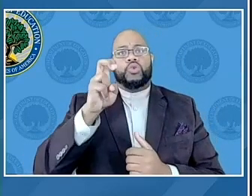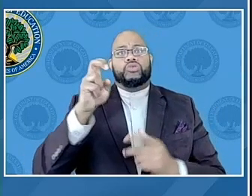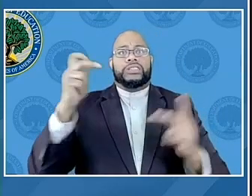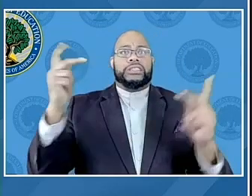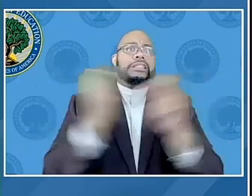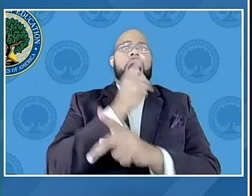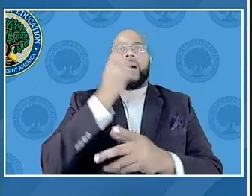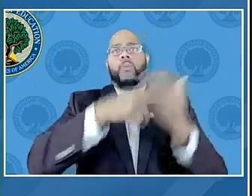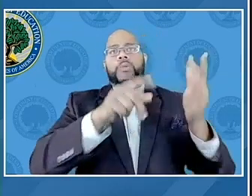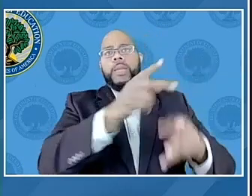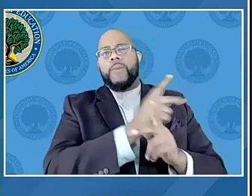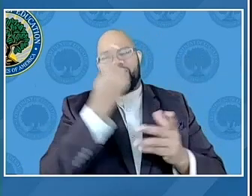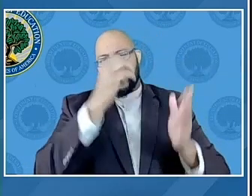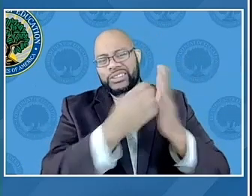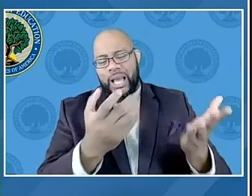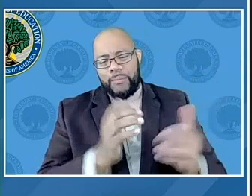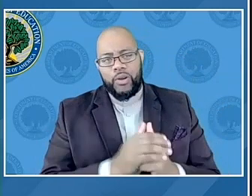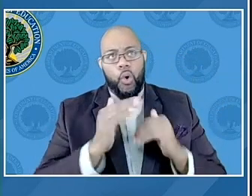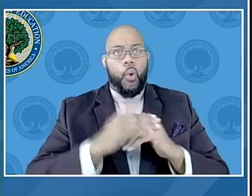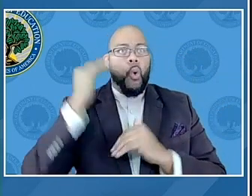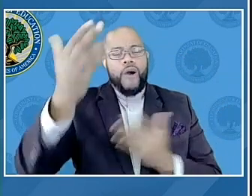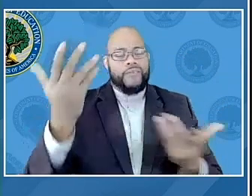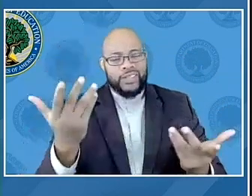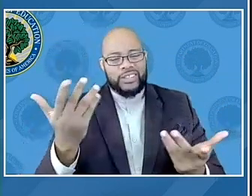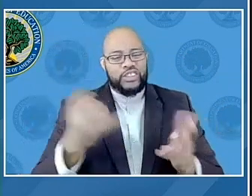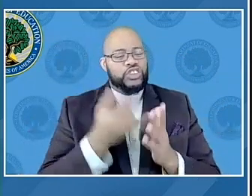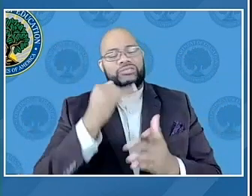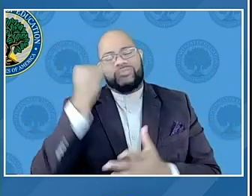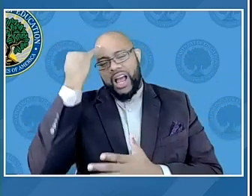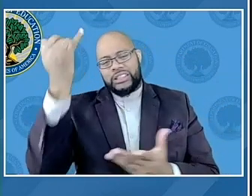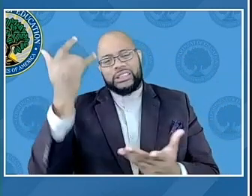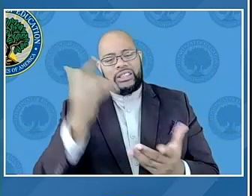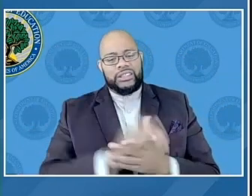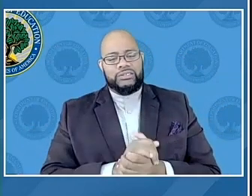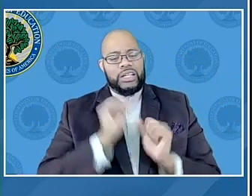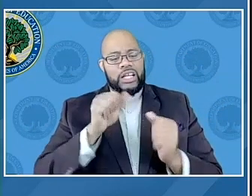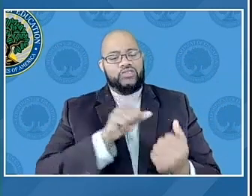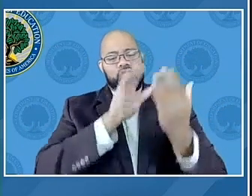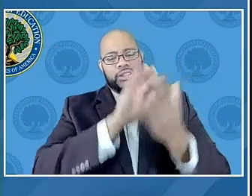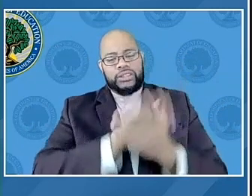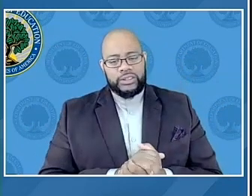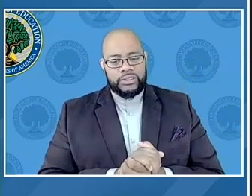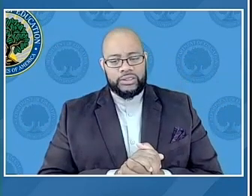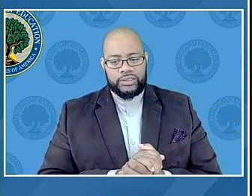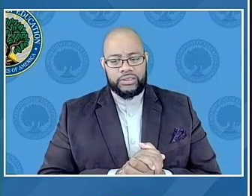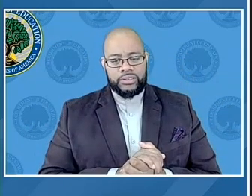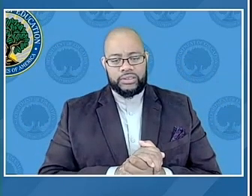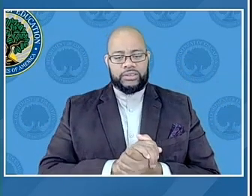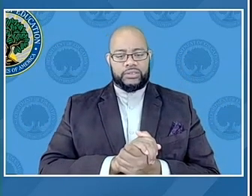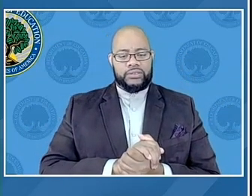example. So that's just an idea of a way it could be addressed. Thank you, Lane. Appreciate that.